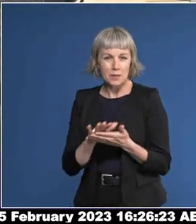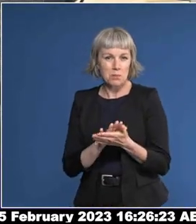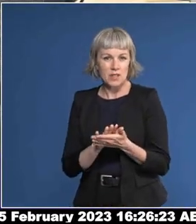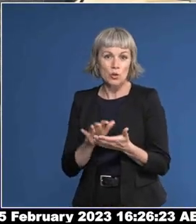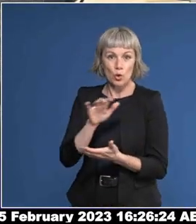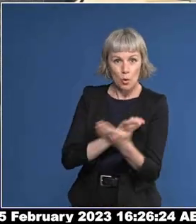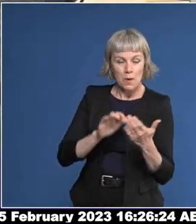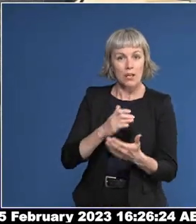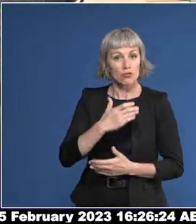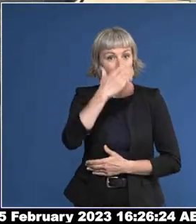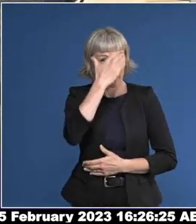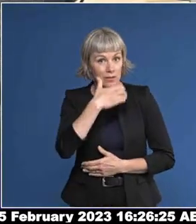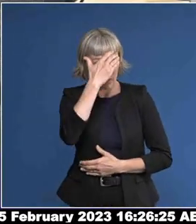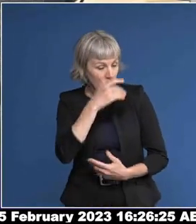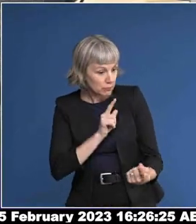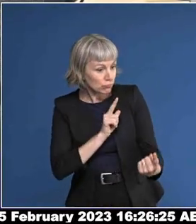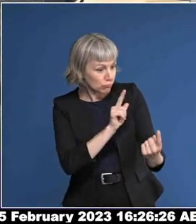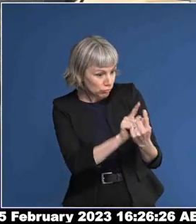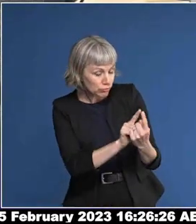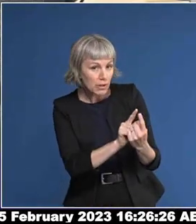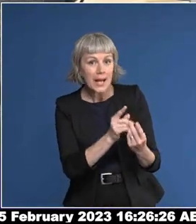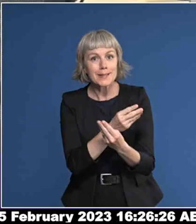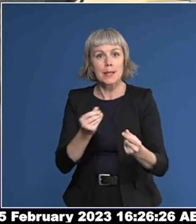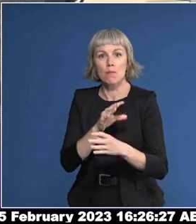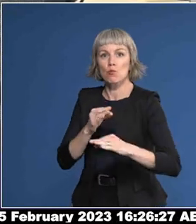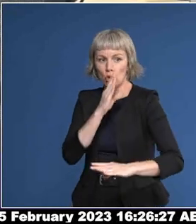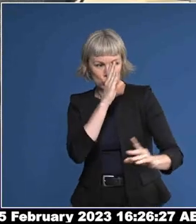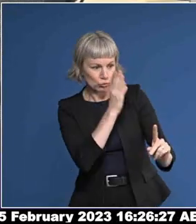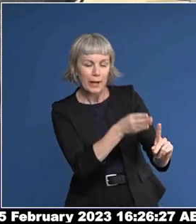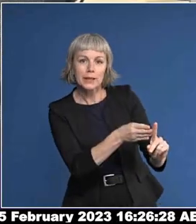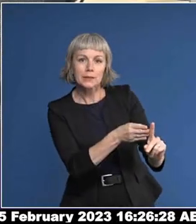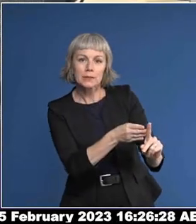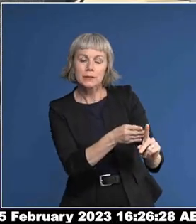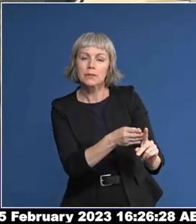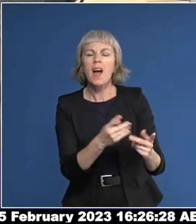That's correct. Some have been described in other evidence this week as the admin that goes